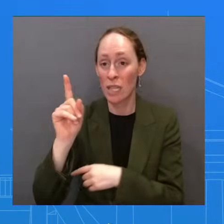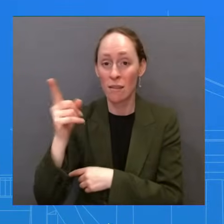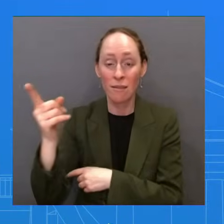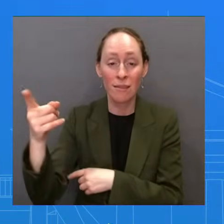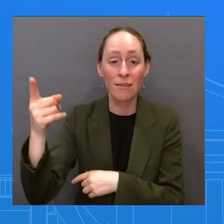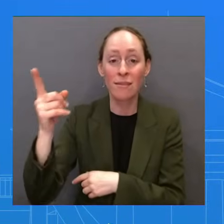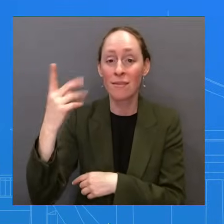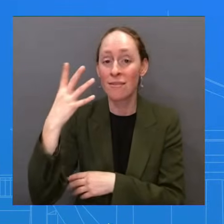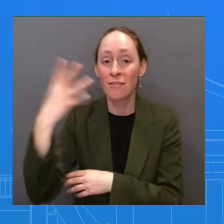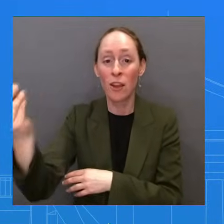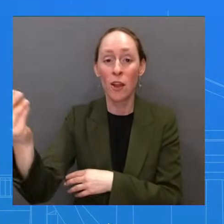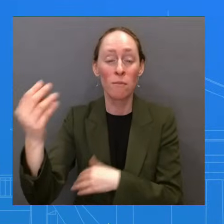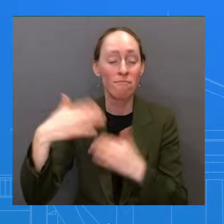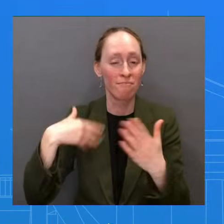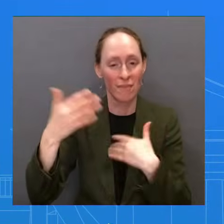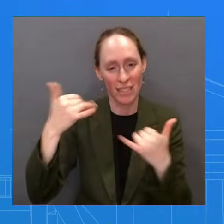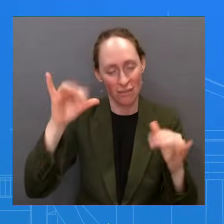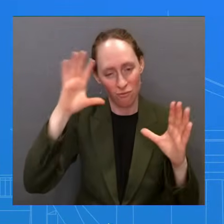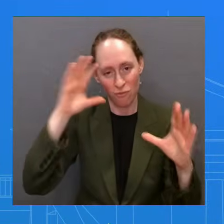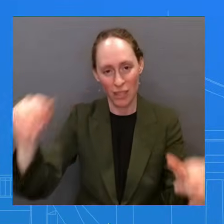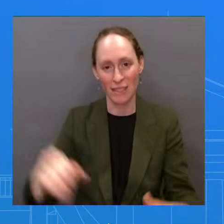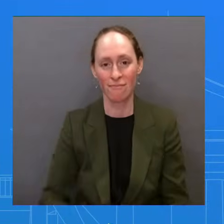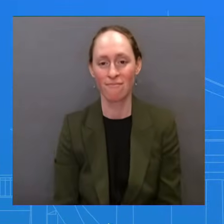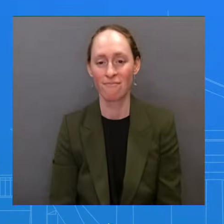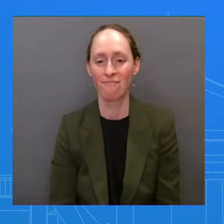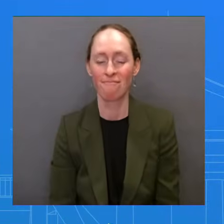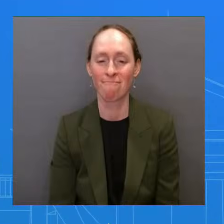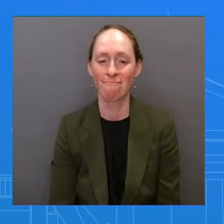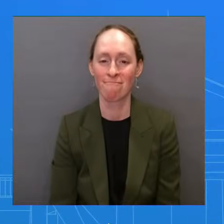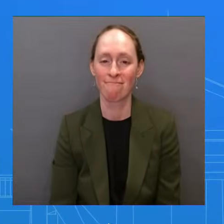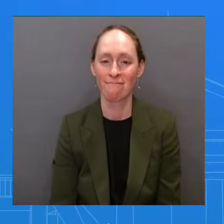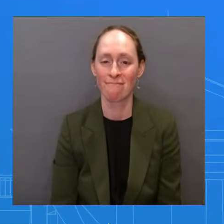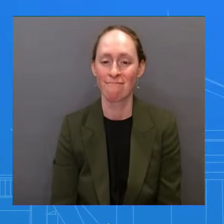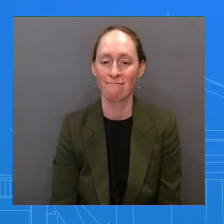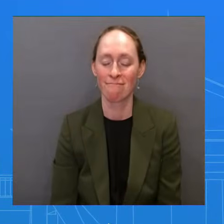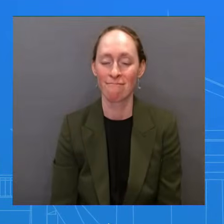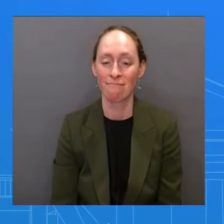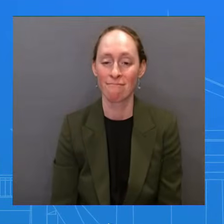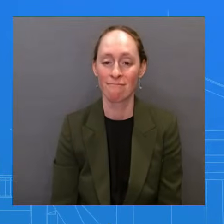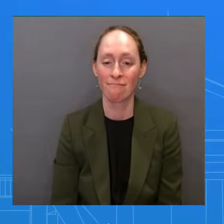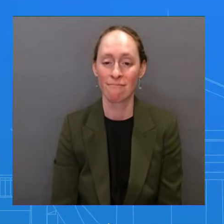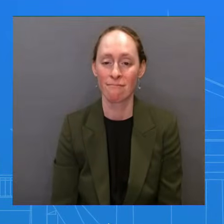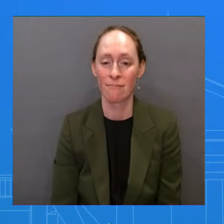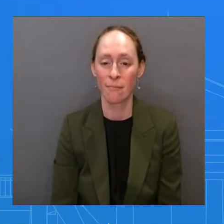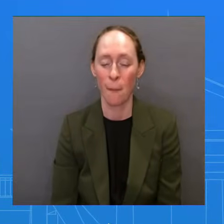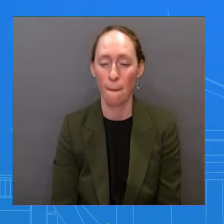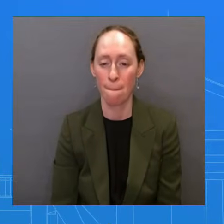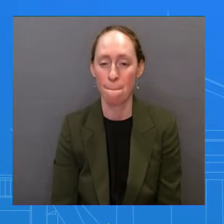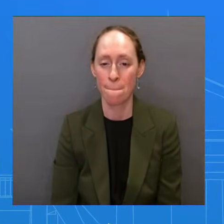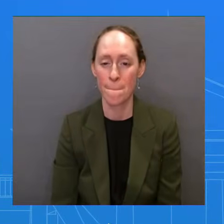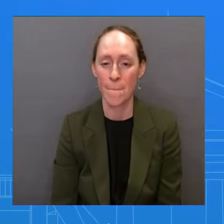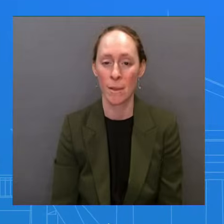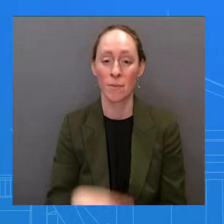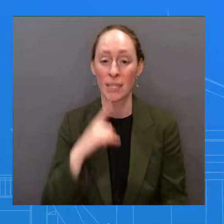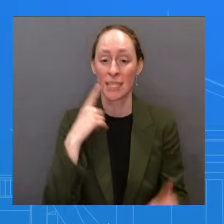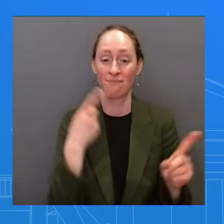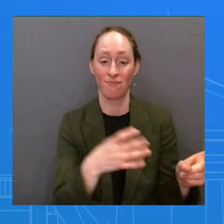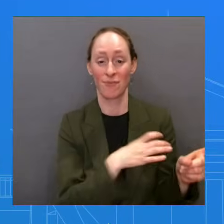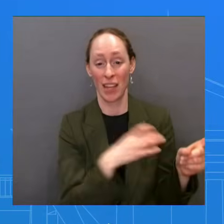I don't have anything else to share. But it is their constitutional duty -- Congress's constitutional duty to take action. The Press: Would he delegate somebody like the Vice President